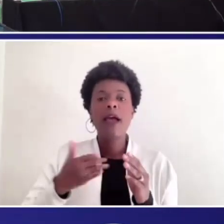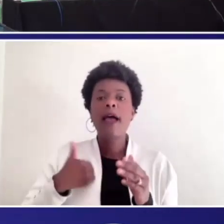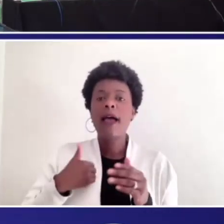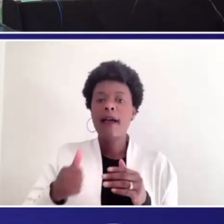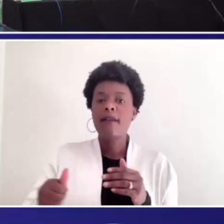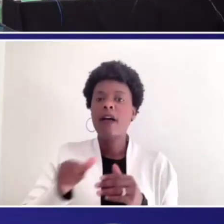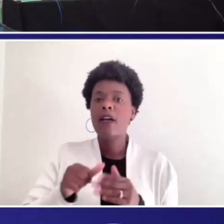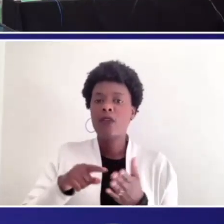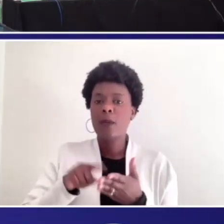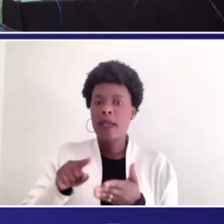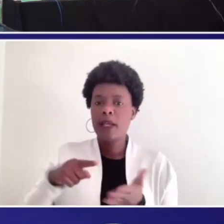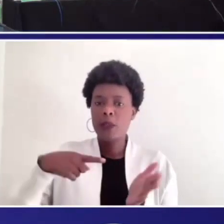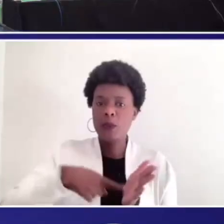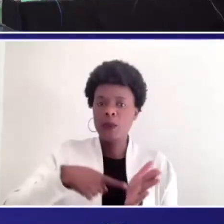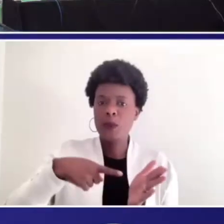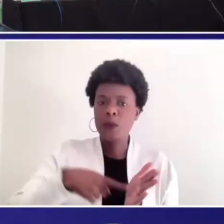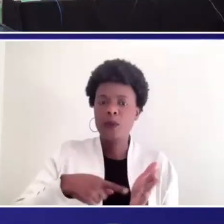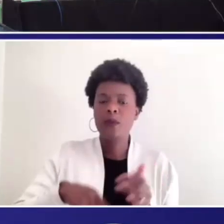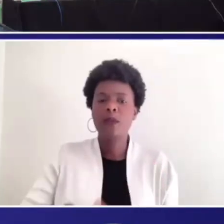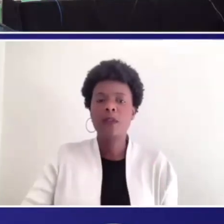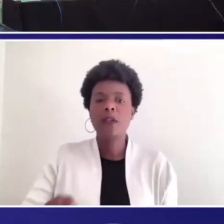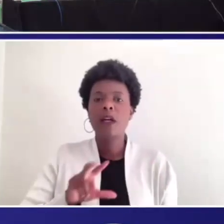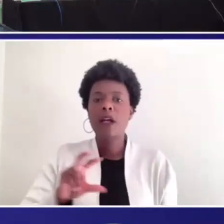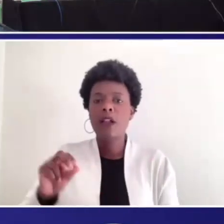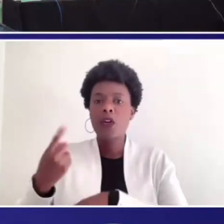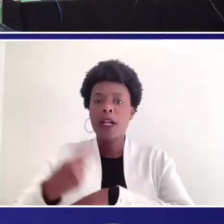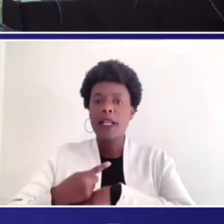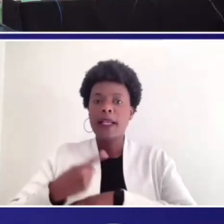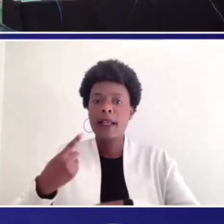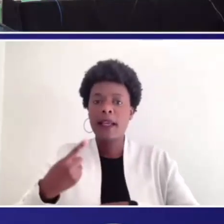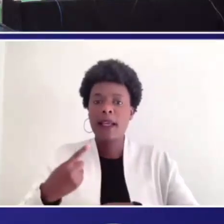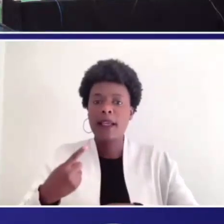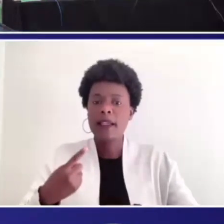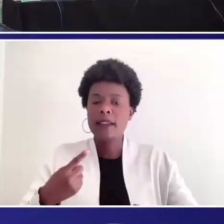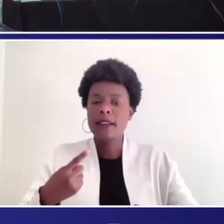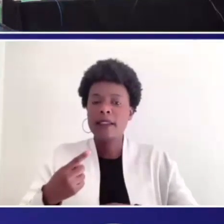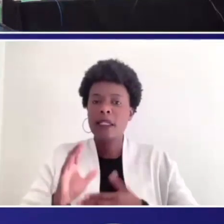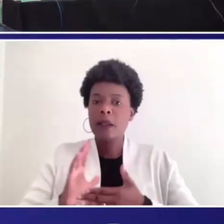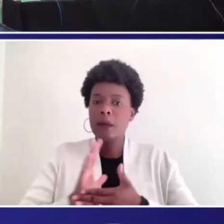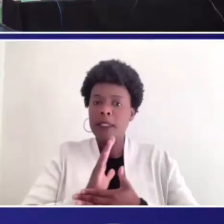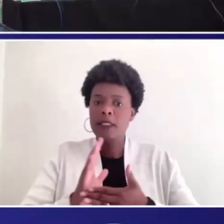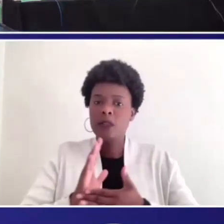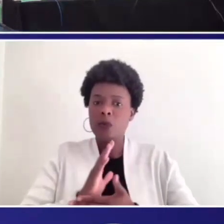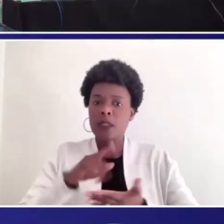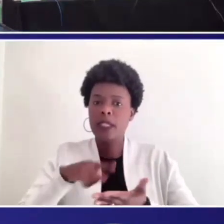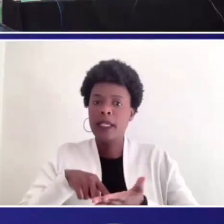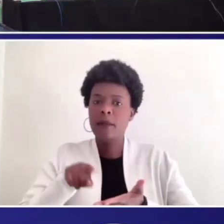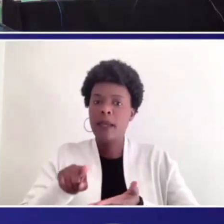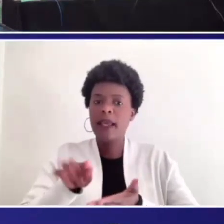The, the 30 days between the, the payments are counted towards the next